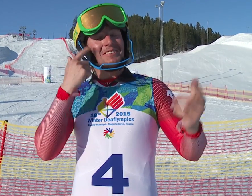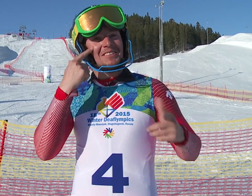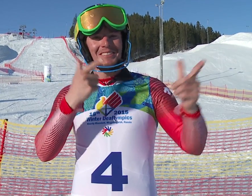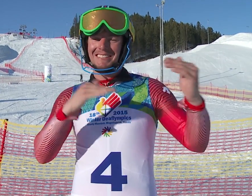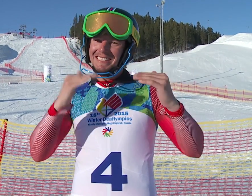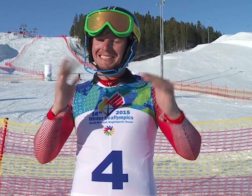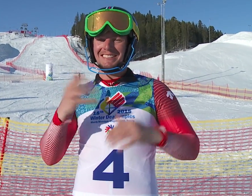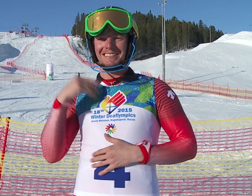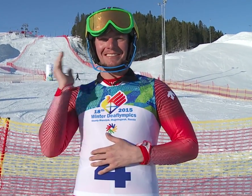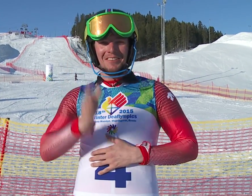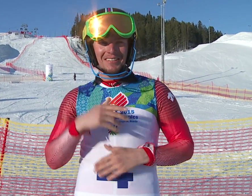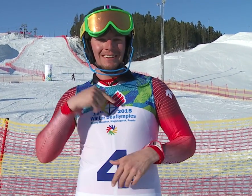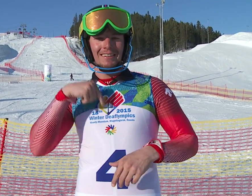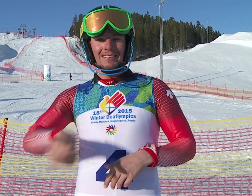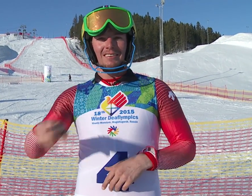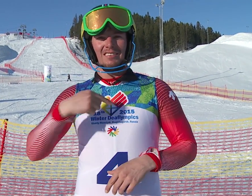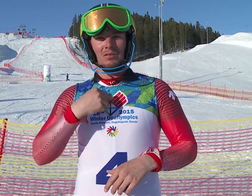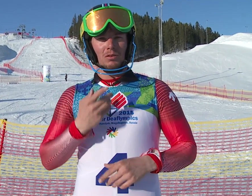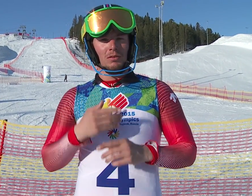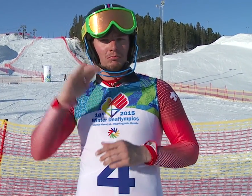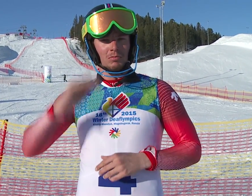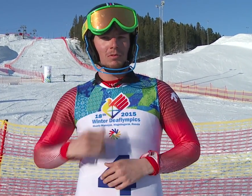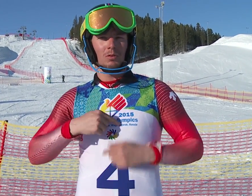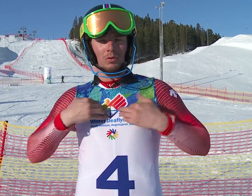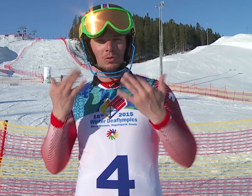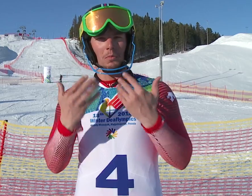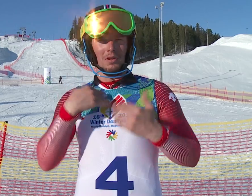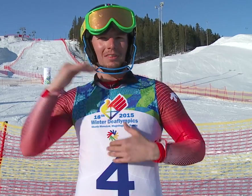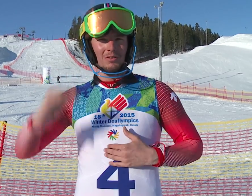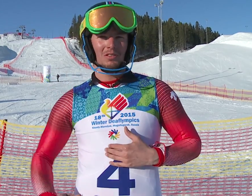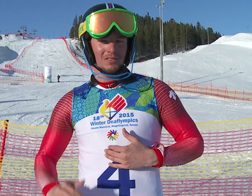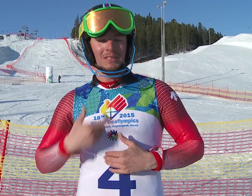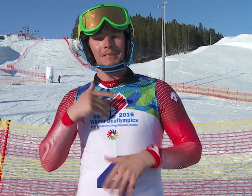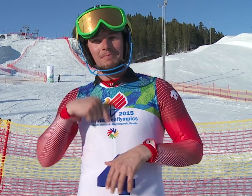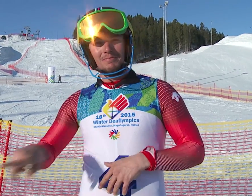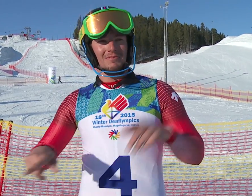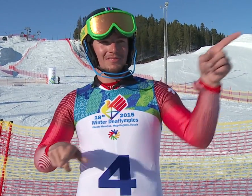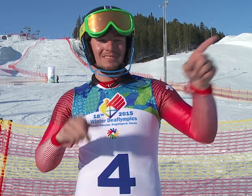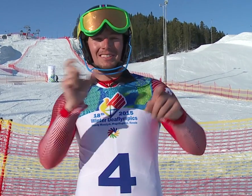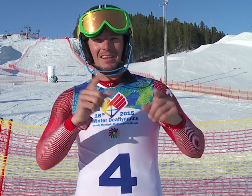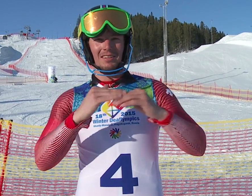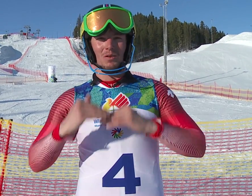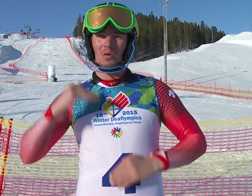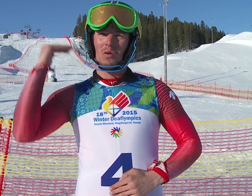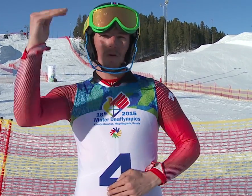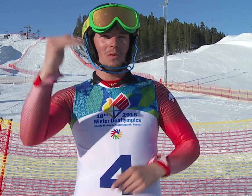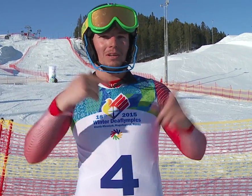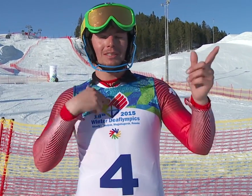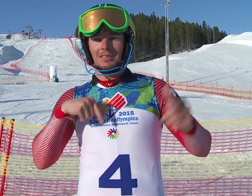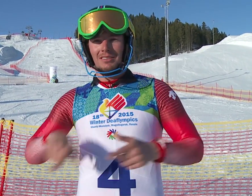But I knew it was going to be a close one. After completing my run, I ended up with a good time. But I had to wait for him to complete his run,